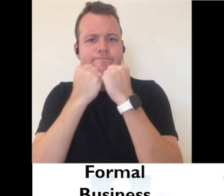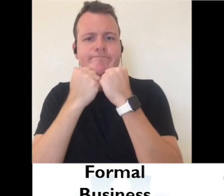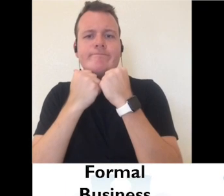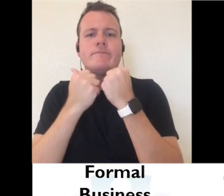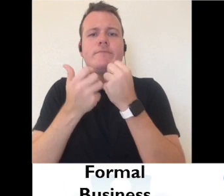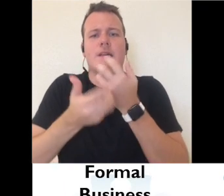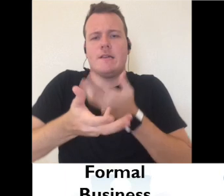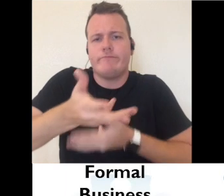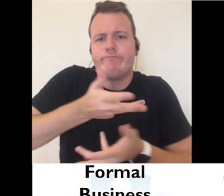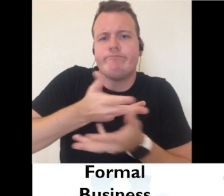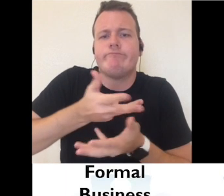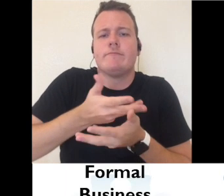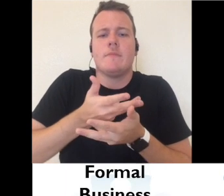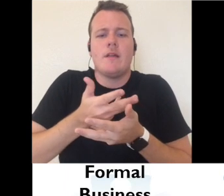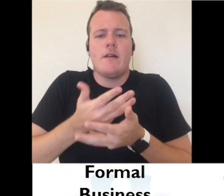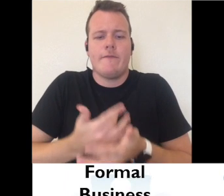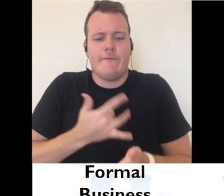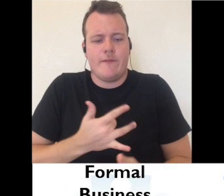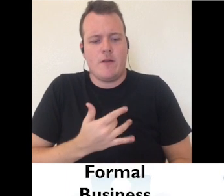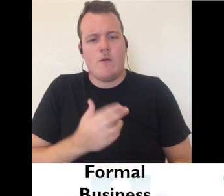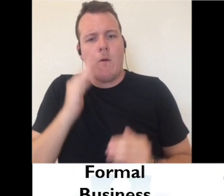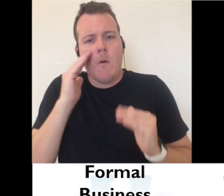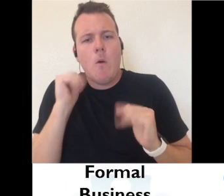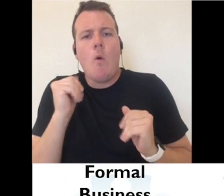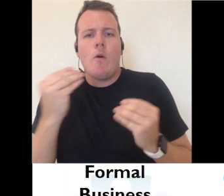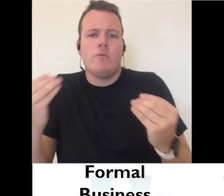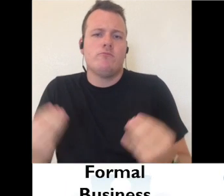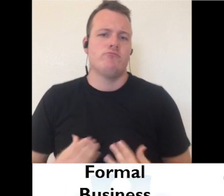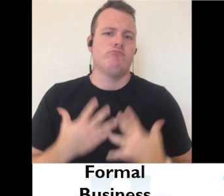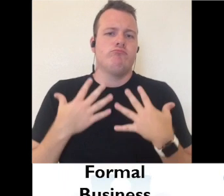mission and vision statement and post it in the waiting room, so the patients will